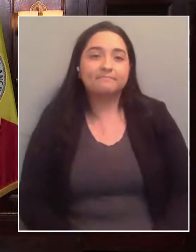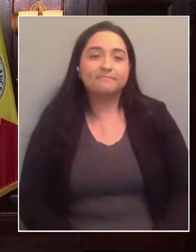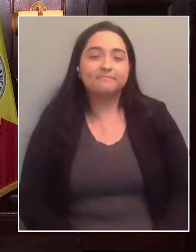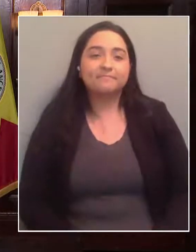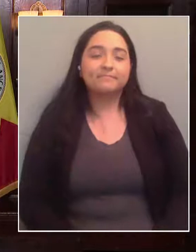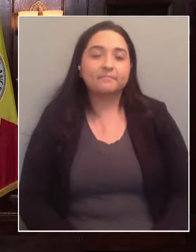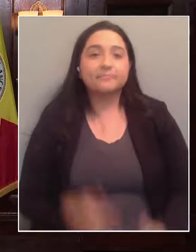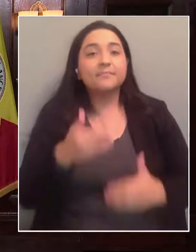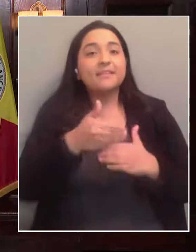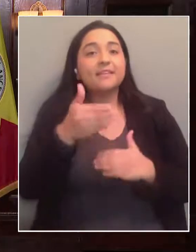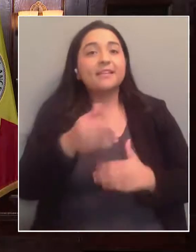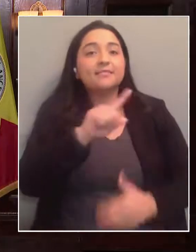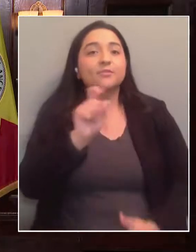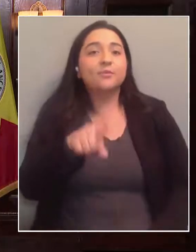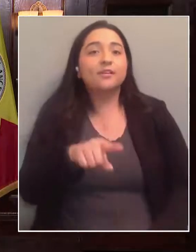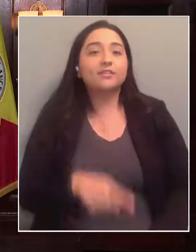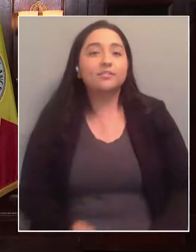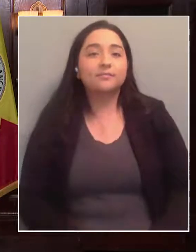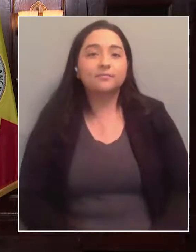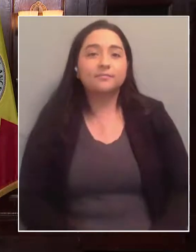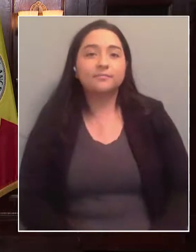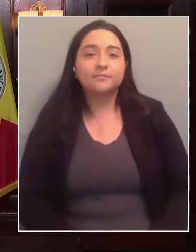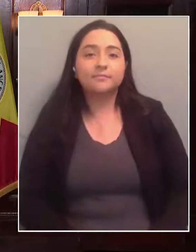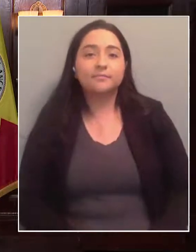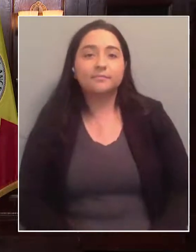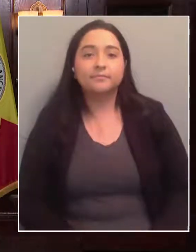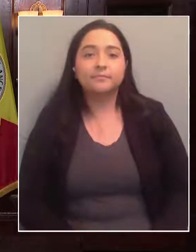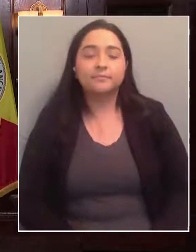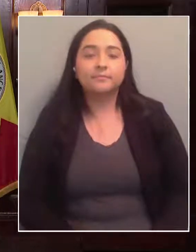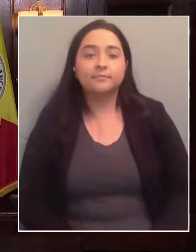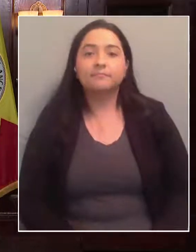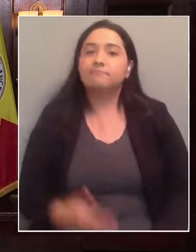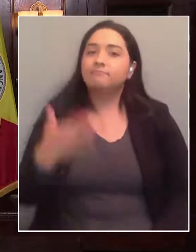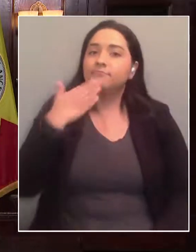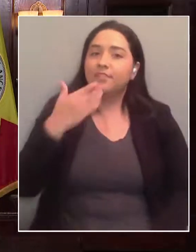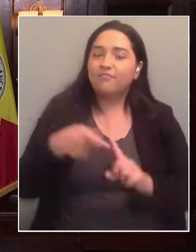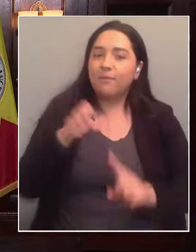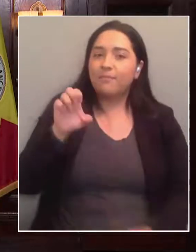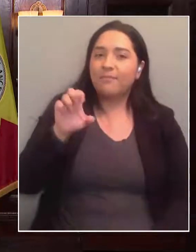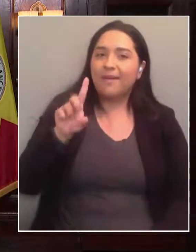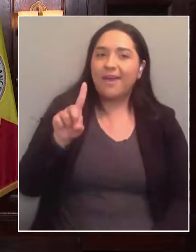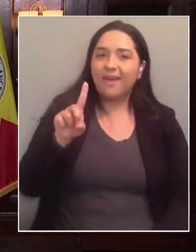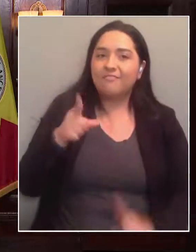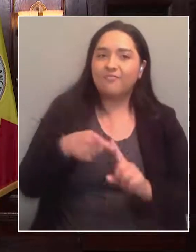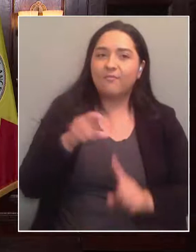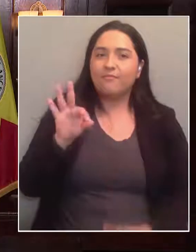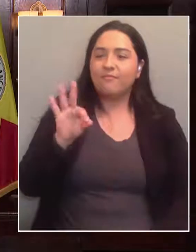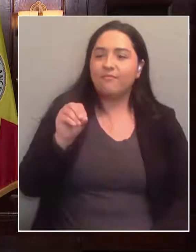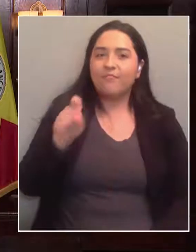THANK YOU AND THAT'S FROM ED